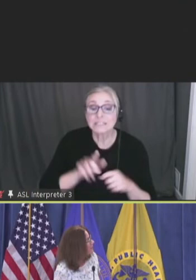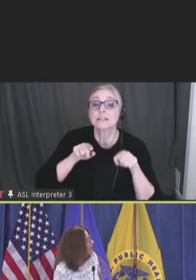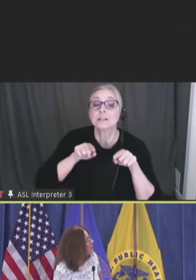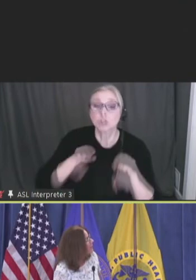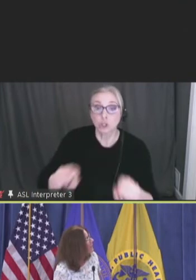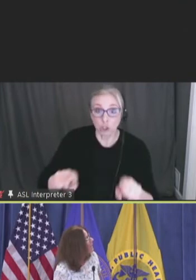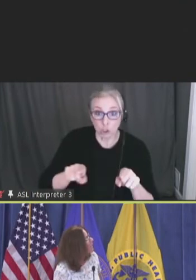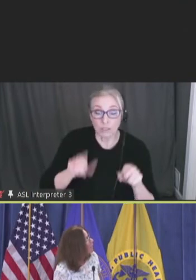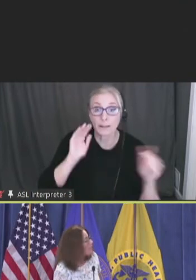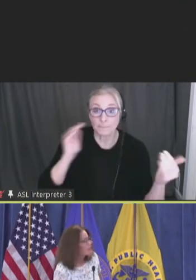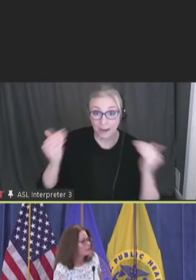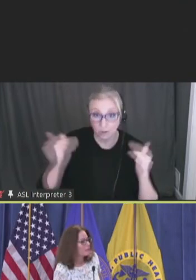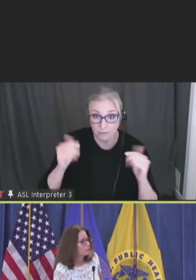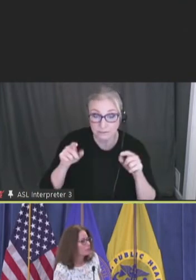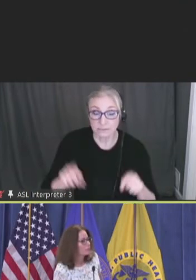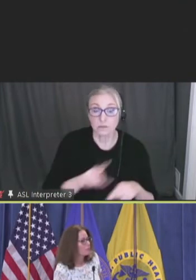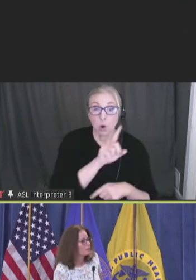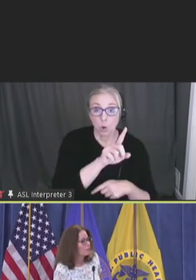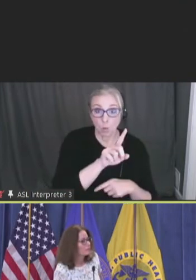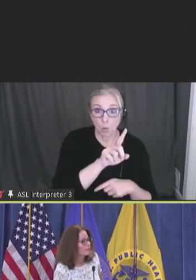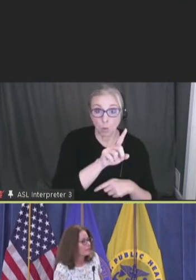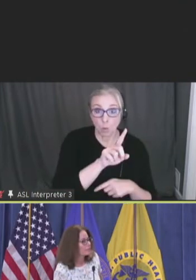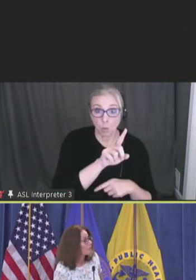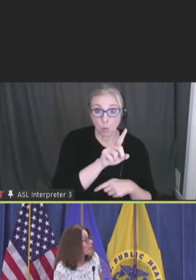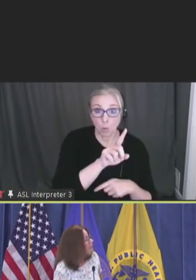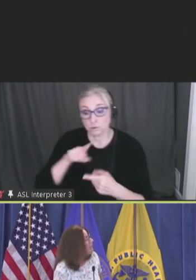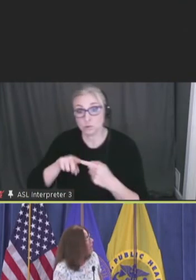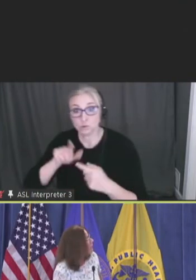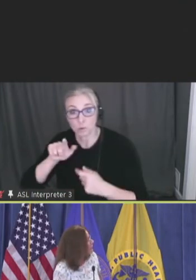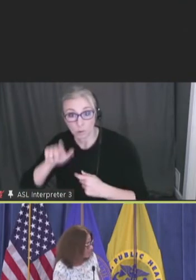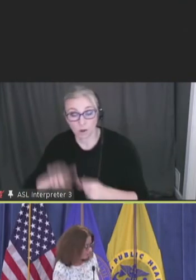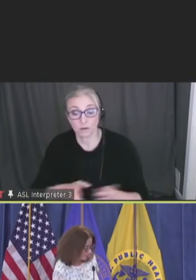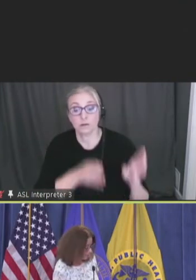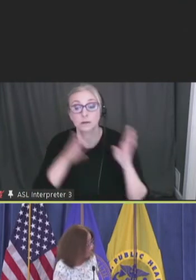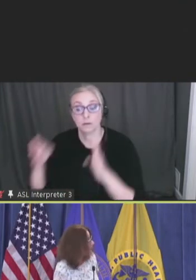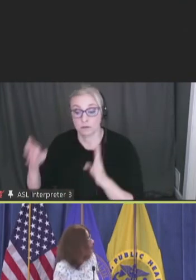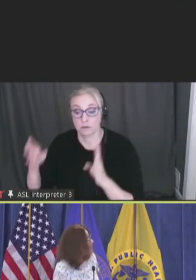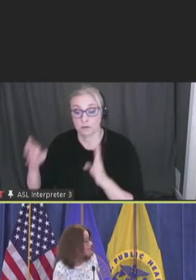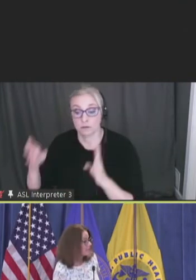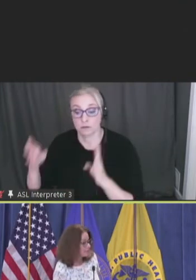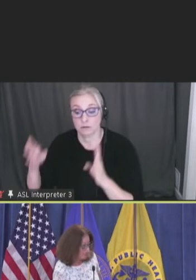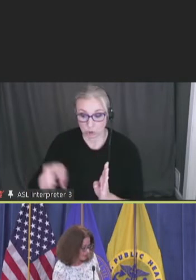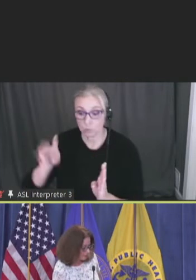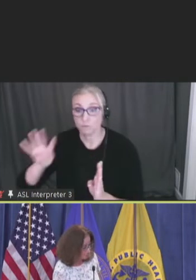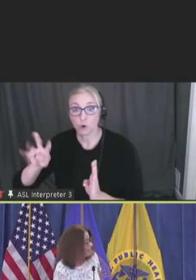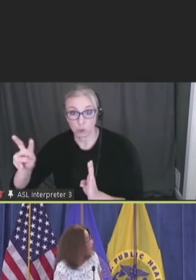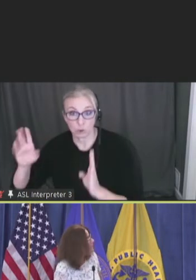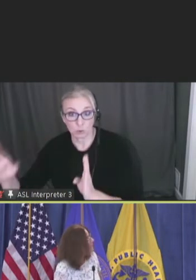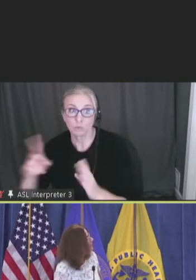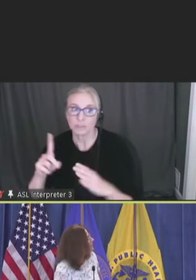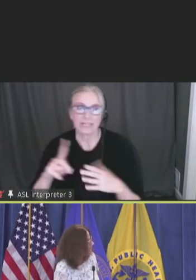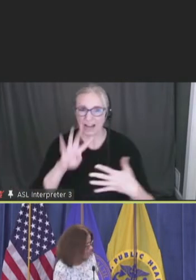Again, comparing 1 -- days 1 to 21 to days 22 to 42. Now, this is a very busy slide. I know you can't read this.